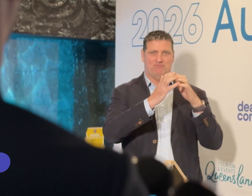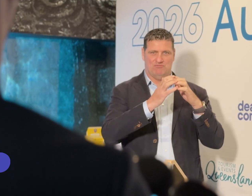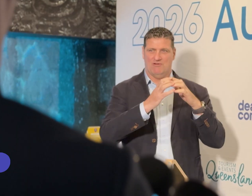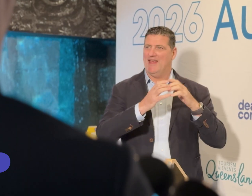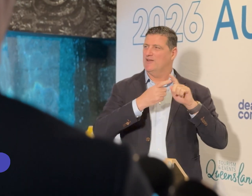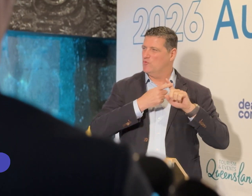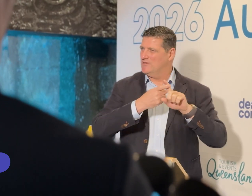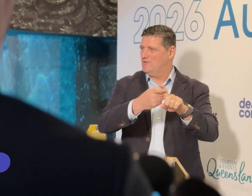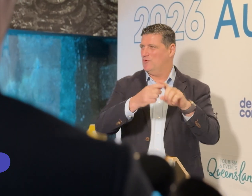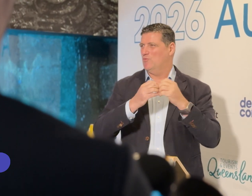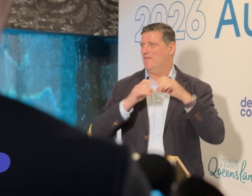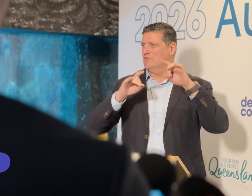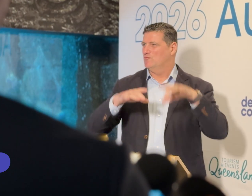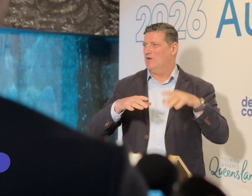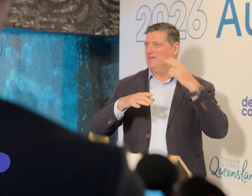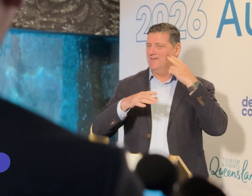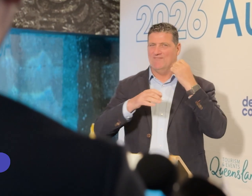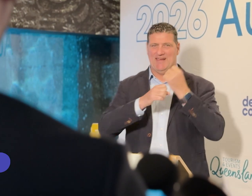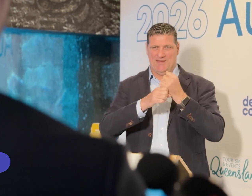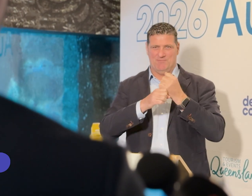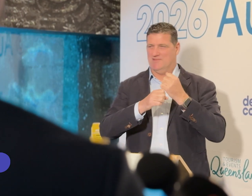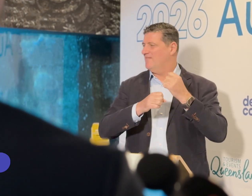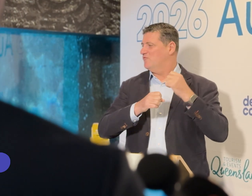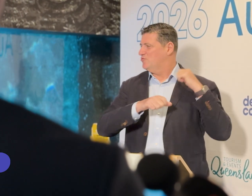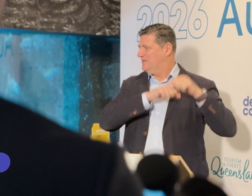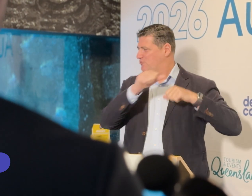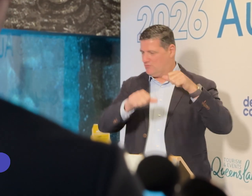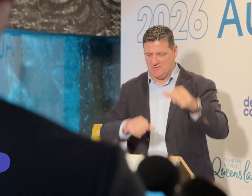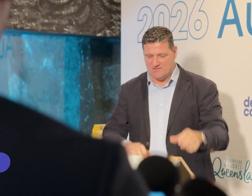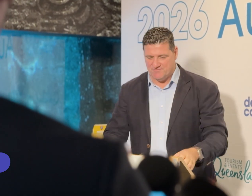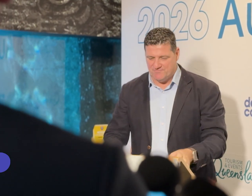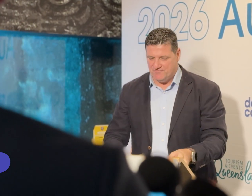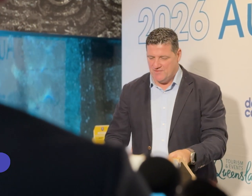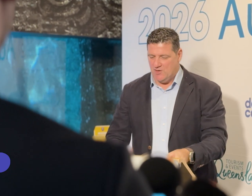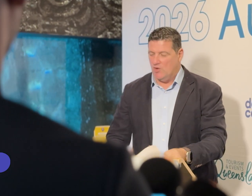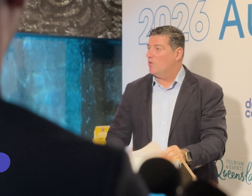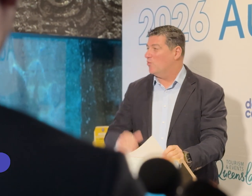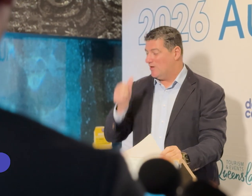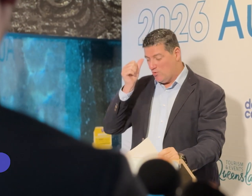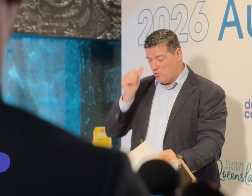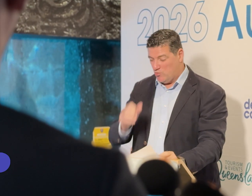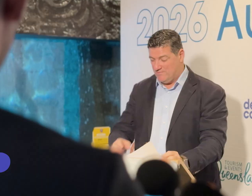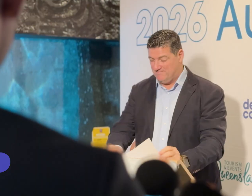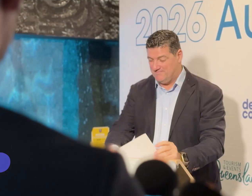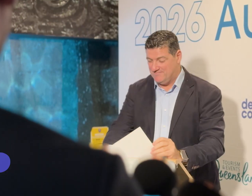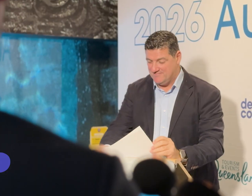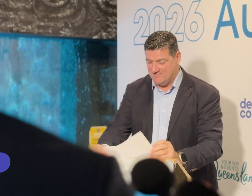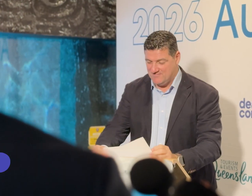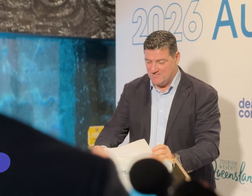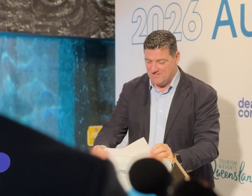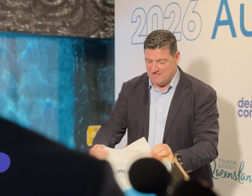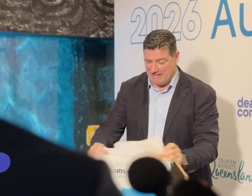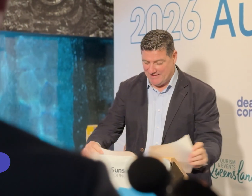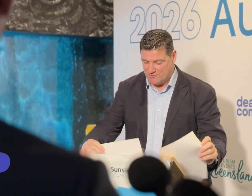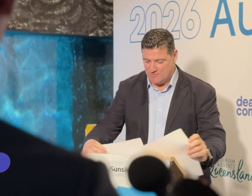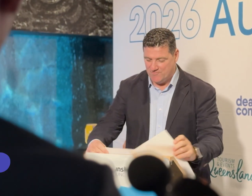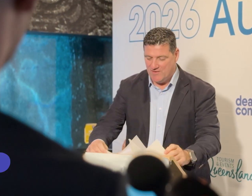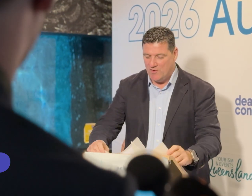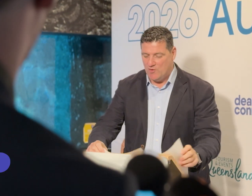for continuing to run the tradition of the Australian Deaf Games. You know, a lot of work goes into running the Games.